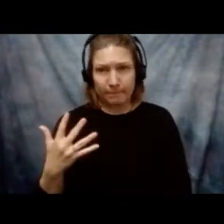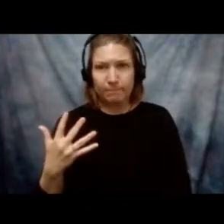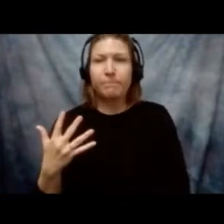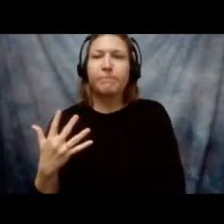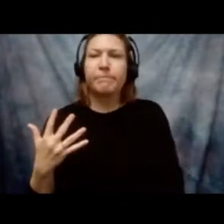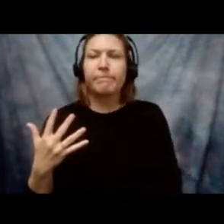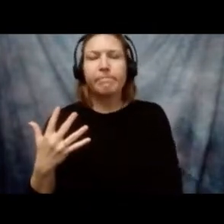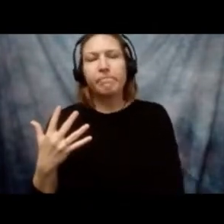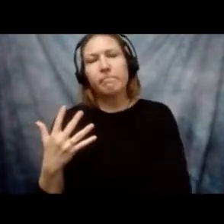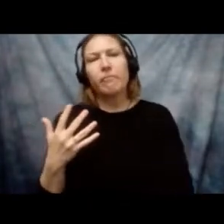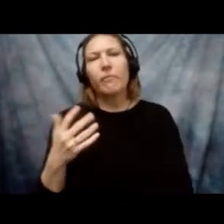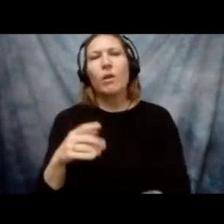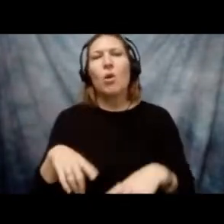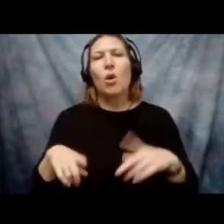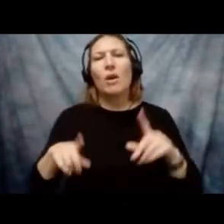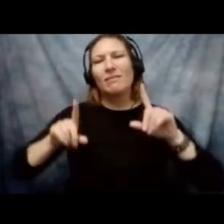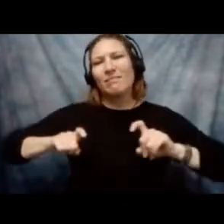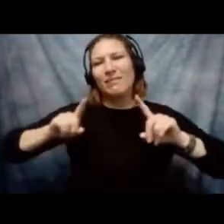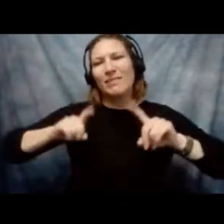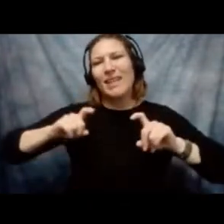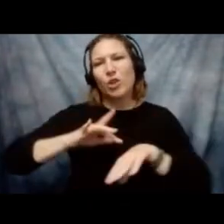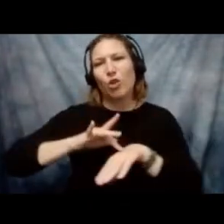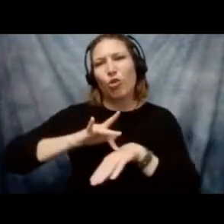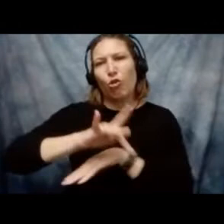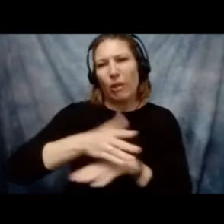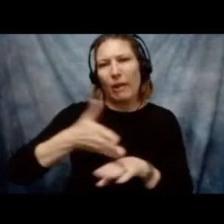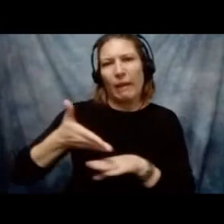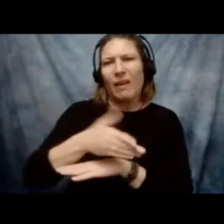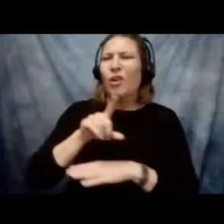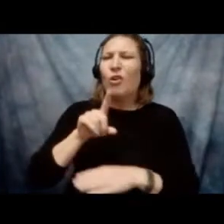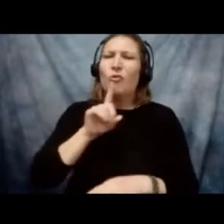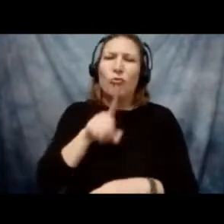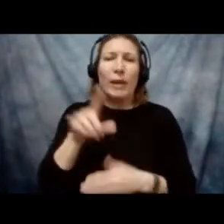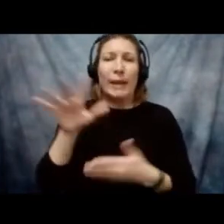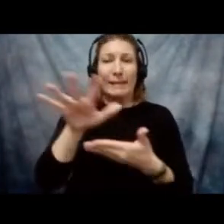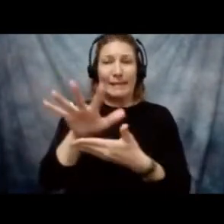anyway but this is one of the things that that testing part often gets missed when we're doing